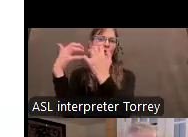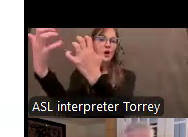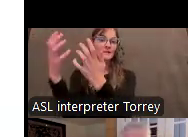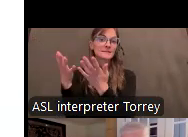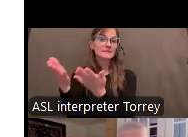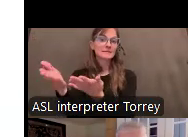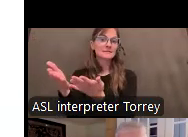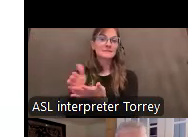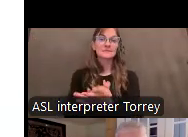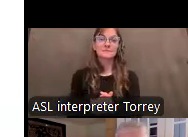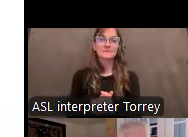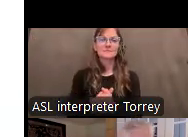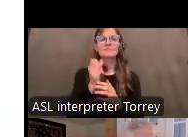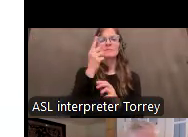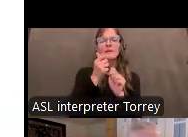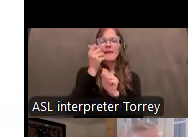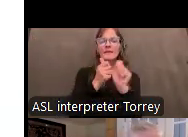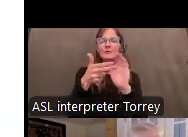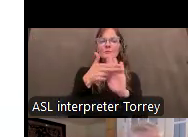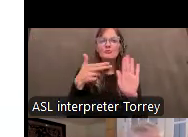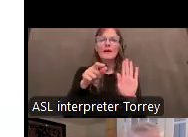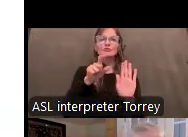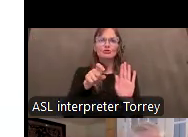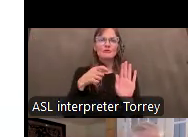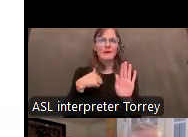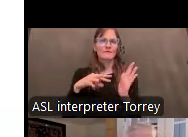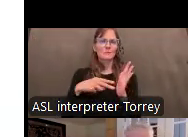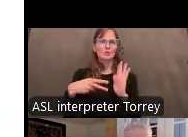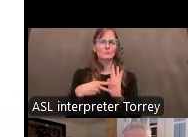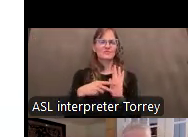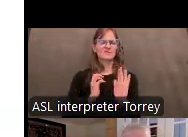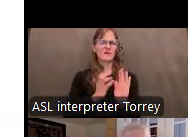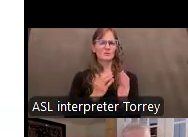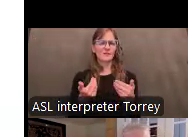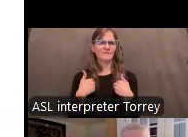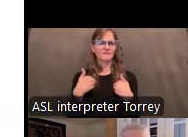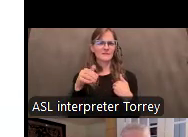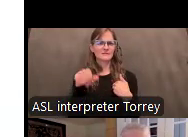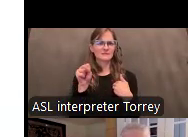Every brand should have a purpose and ours certainly does. We want to make a lasting impression that resonates